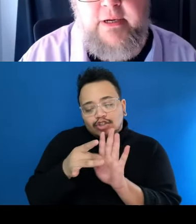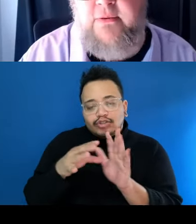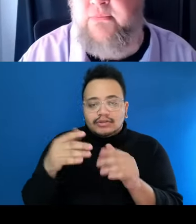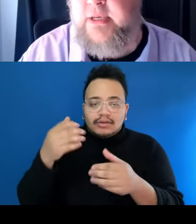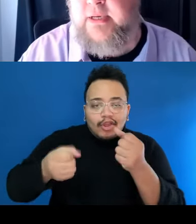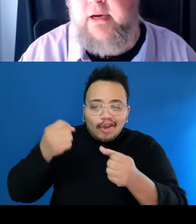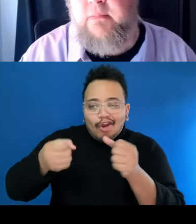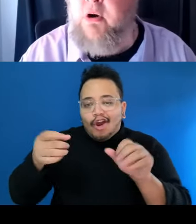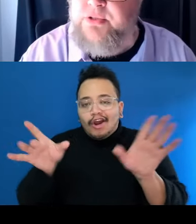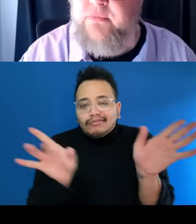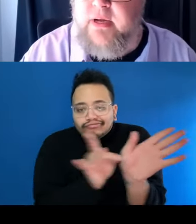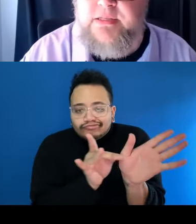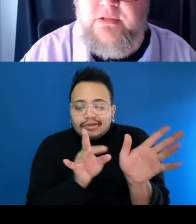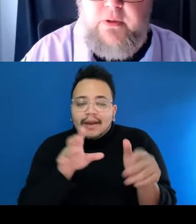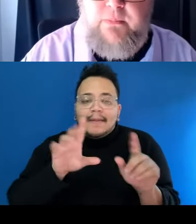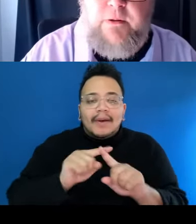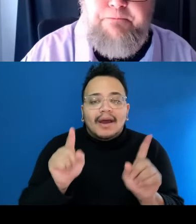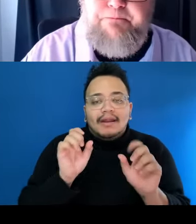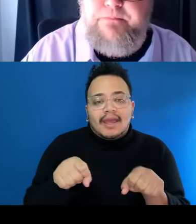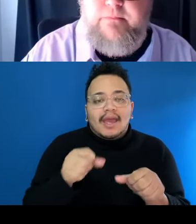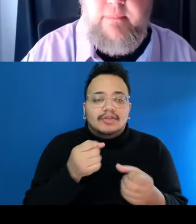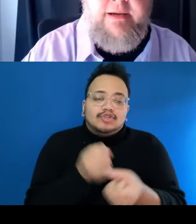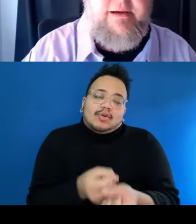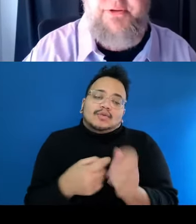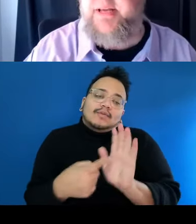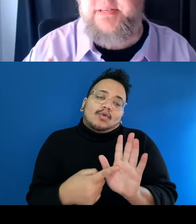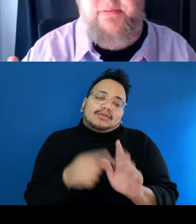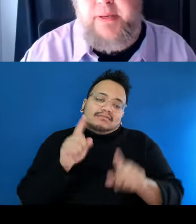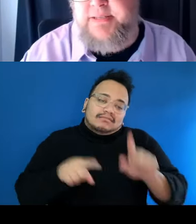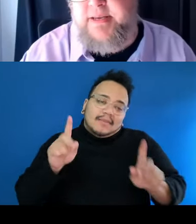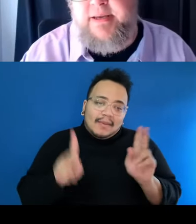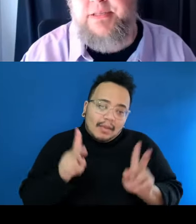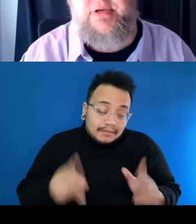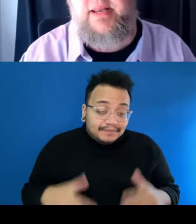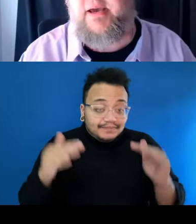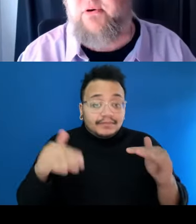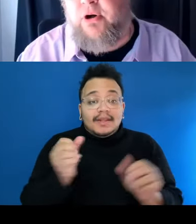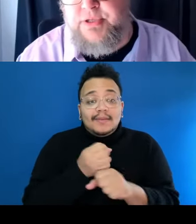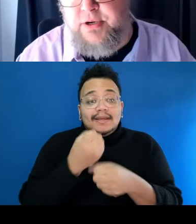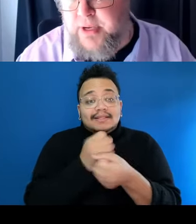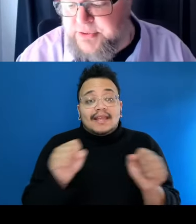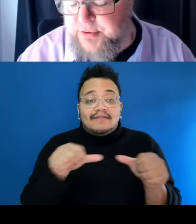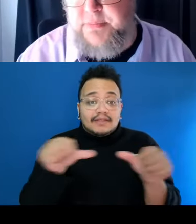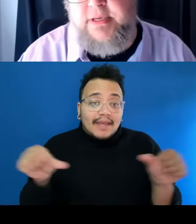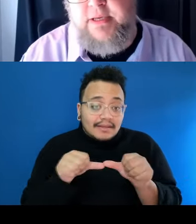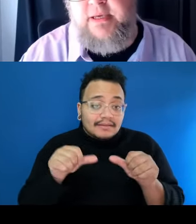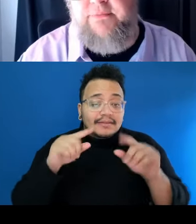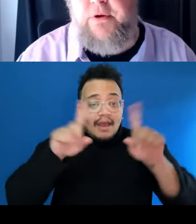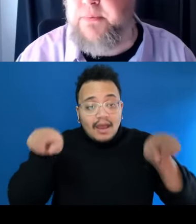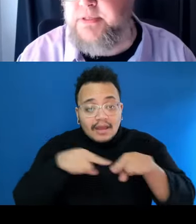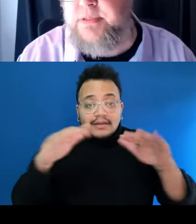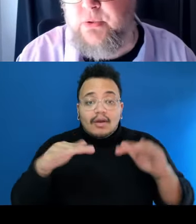of all different kinds of people. You can have safe space signs, you can have all gender restrooms if you're a business